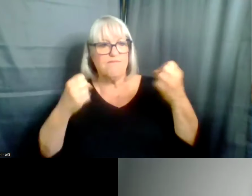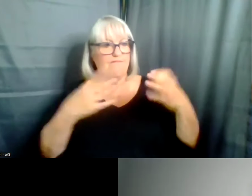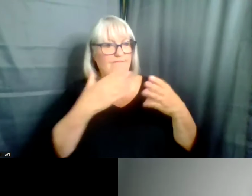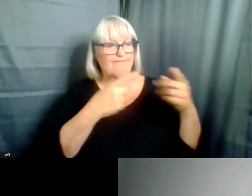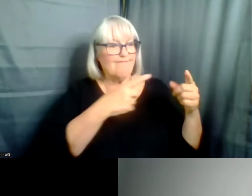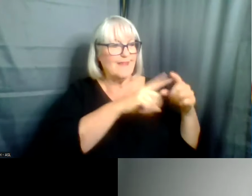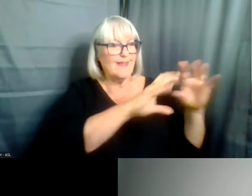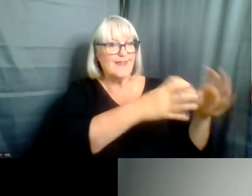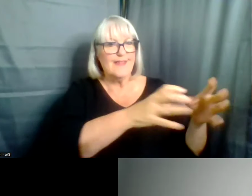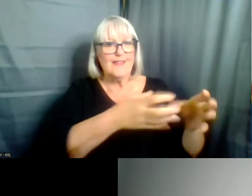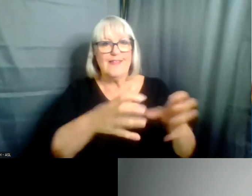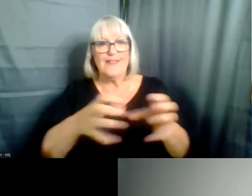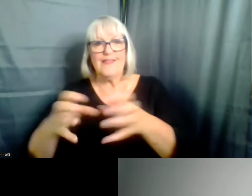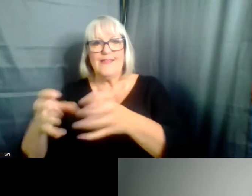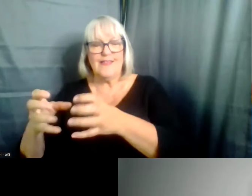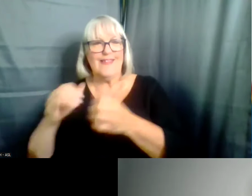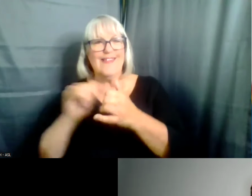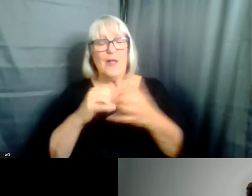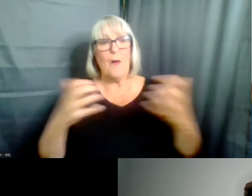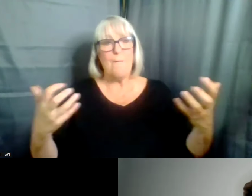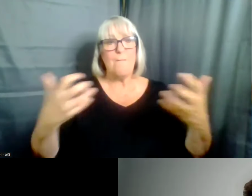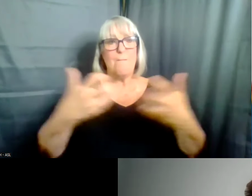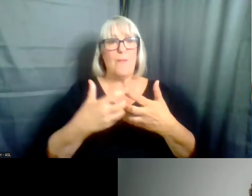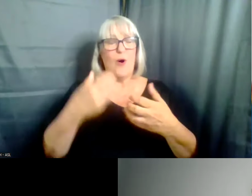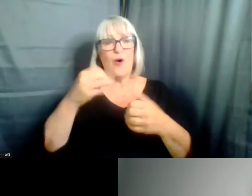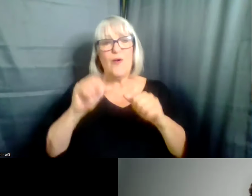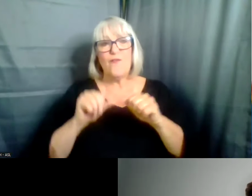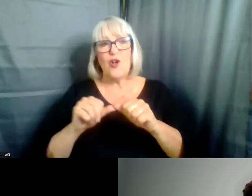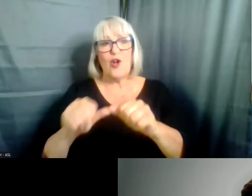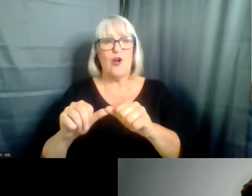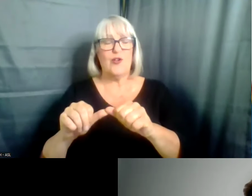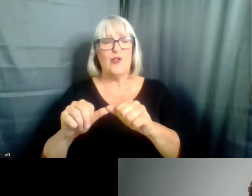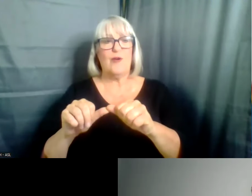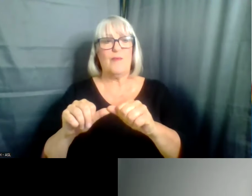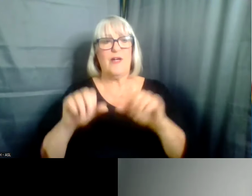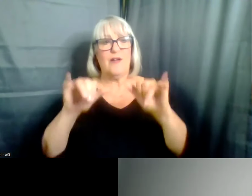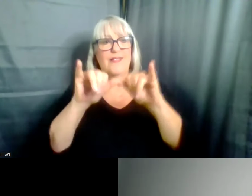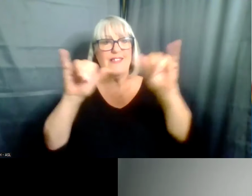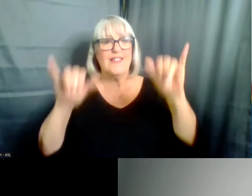are part of the long term care ecosystem and the Workforce Board, because of its unique